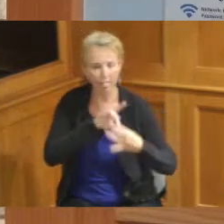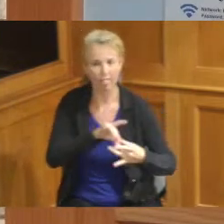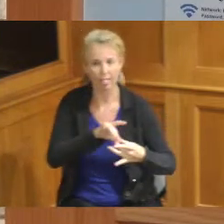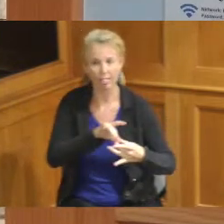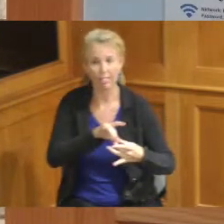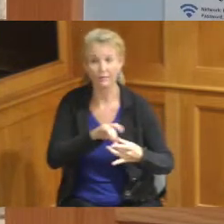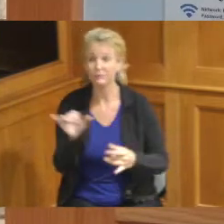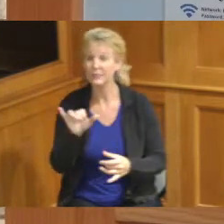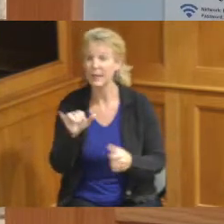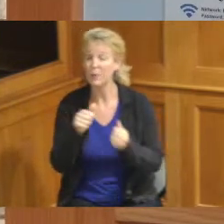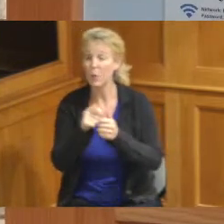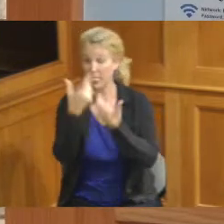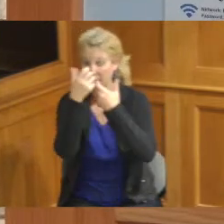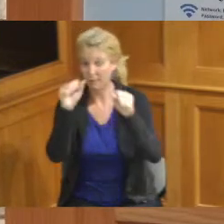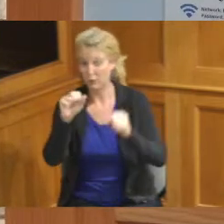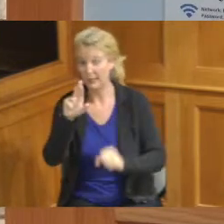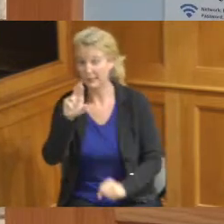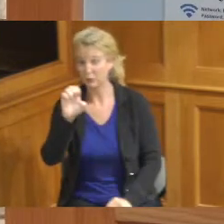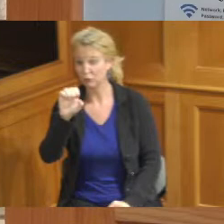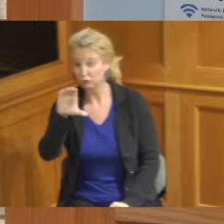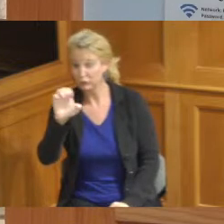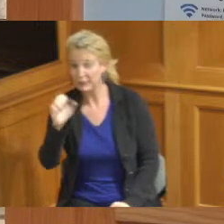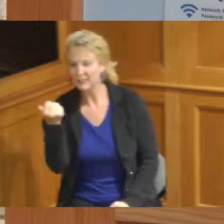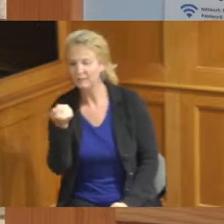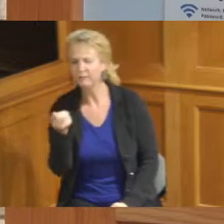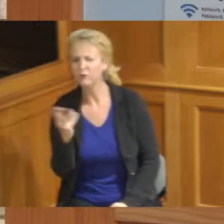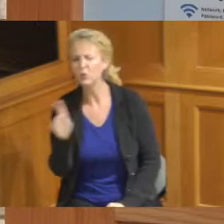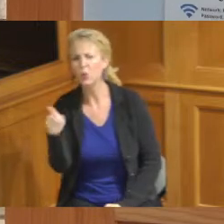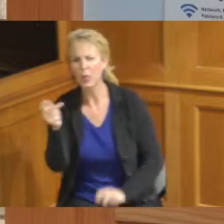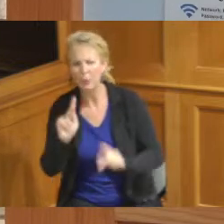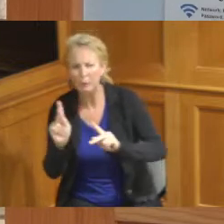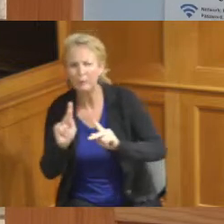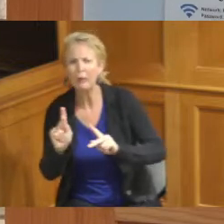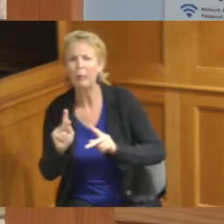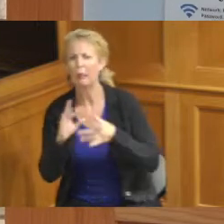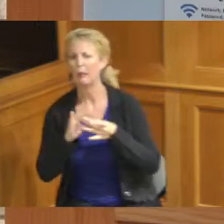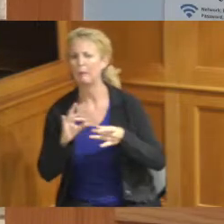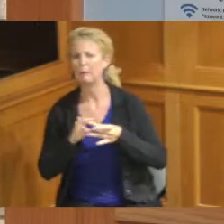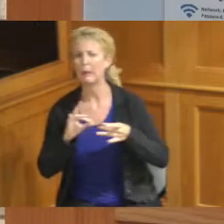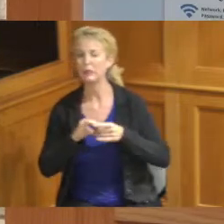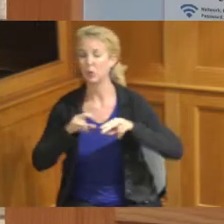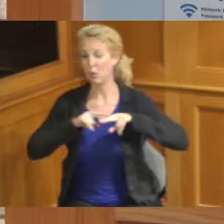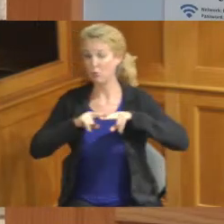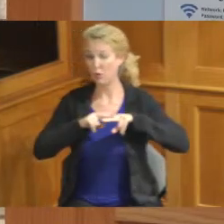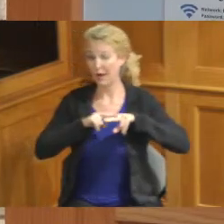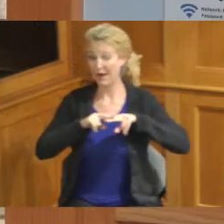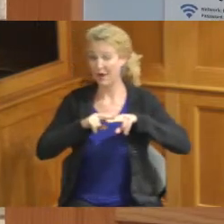Reece was talking about a few other peoples and was talking about the railroad that's indigenous